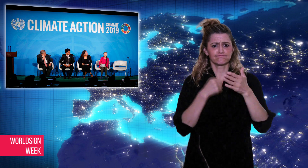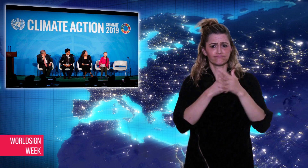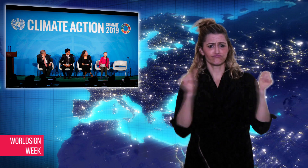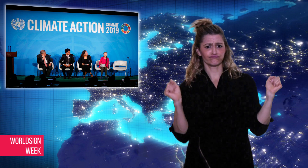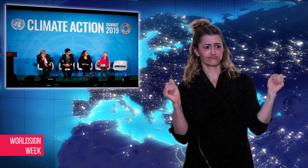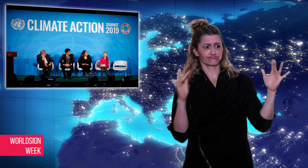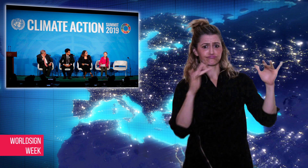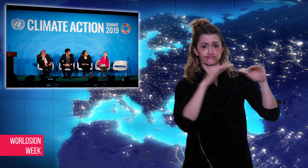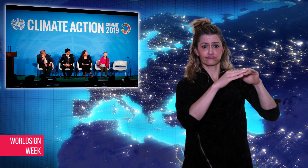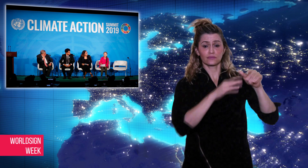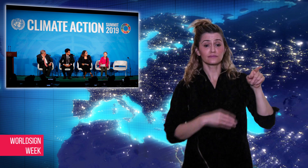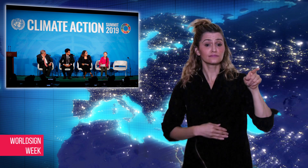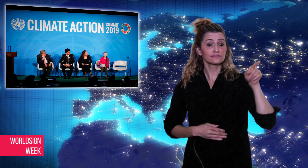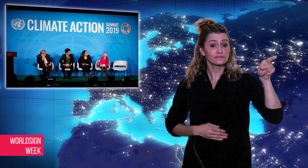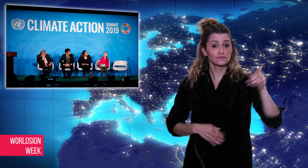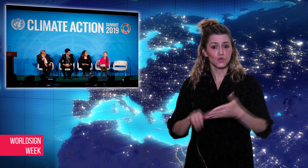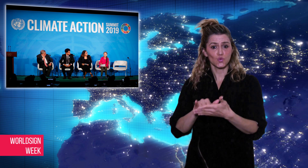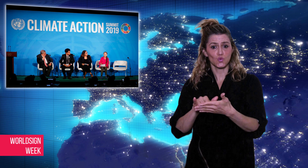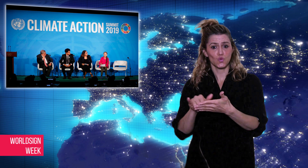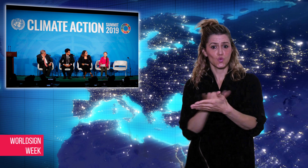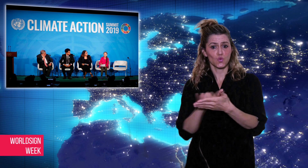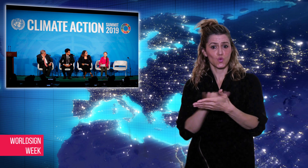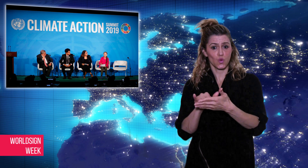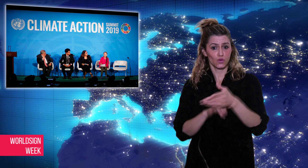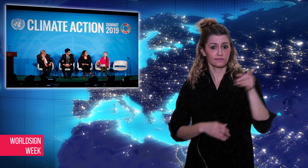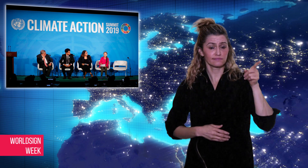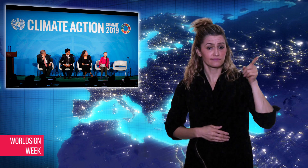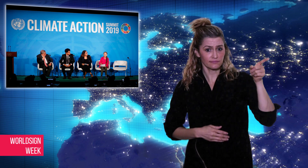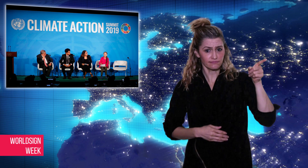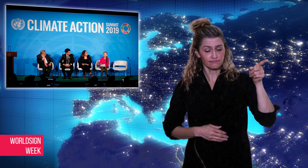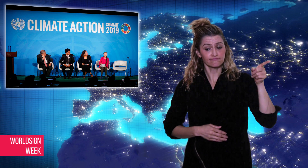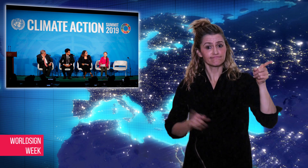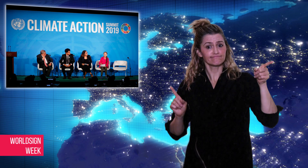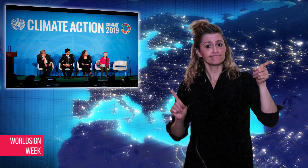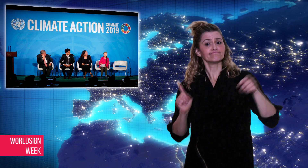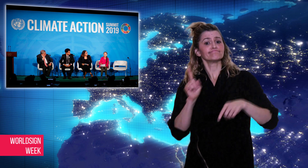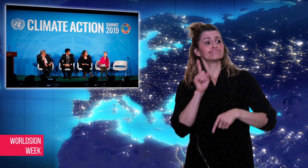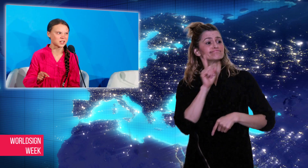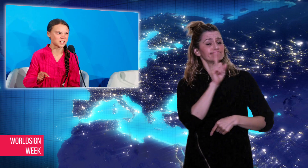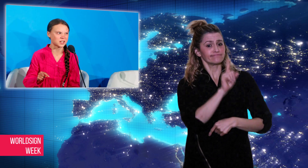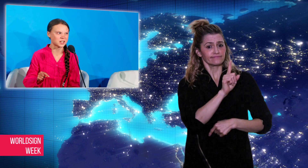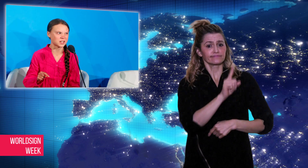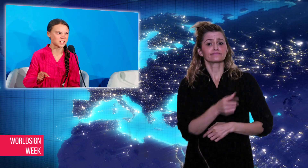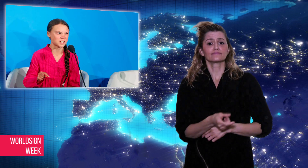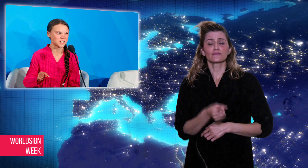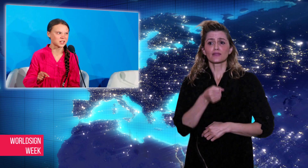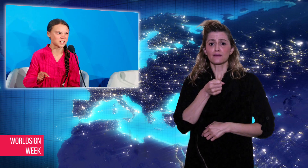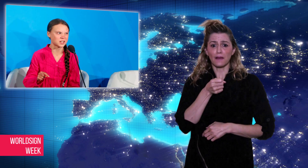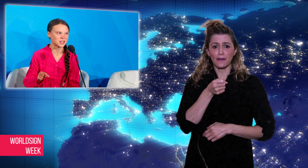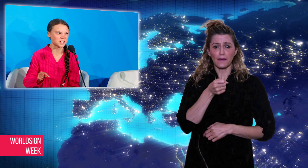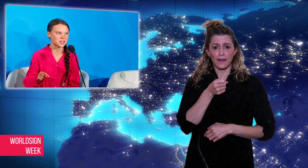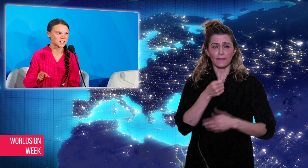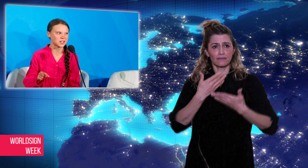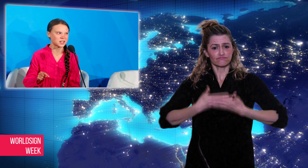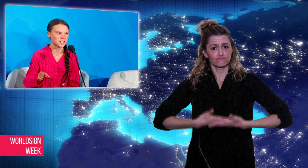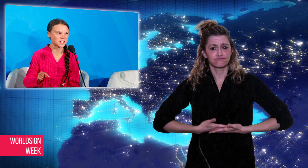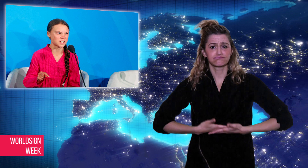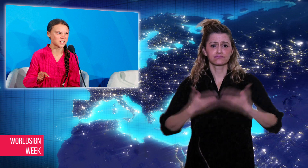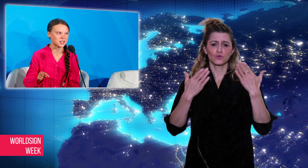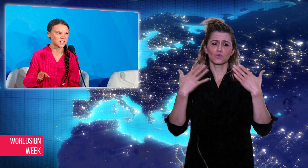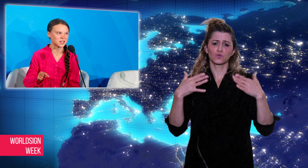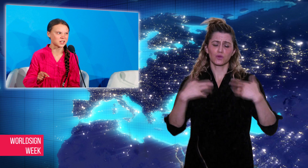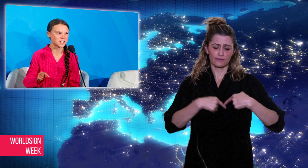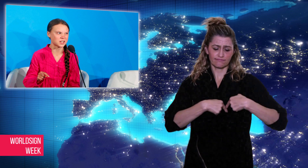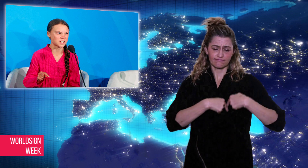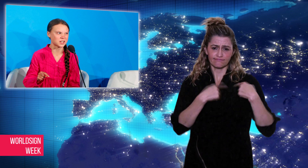Action Summit in New York City to deliver an